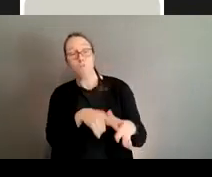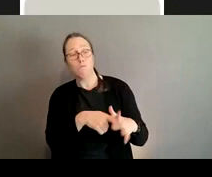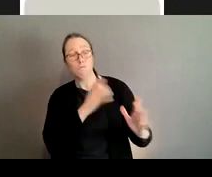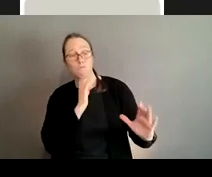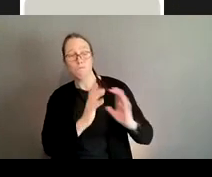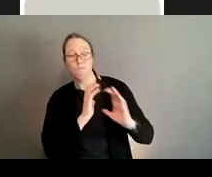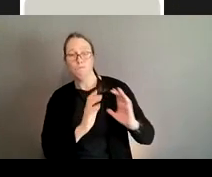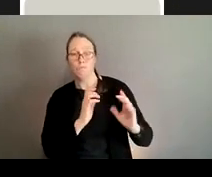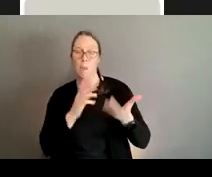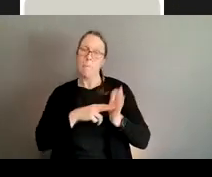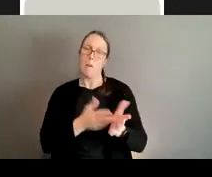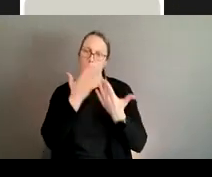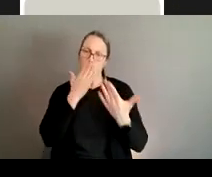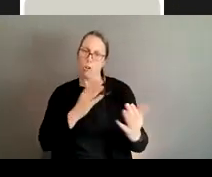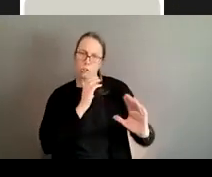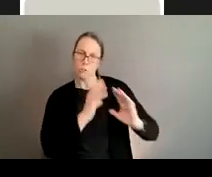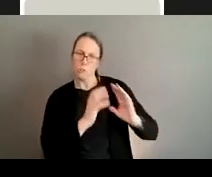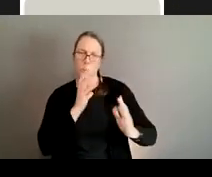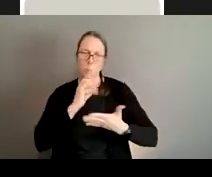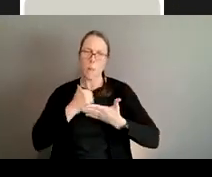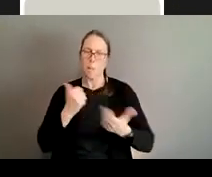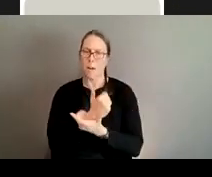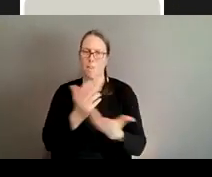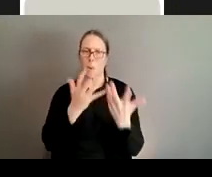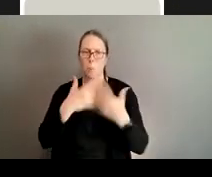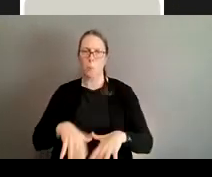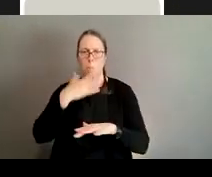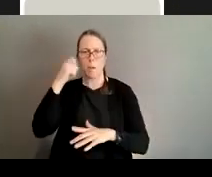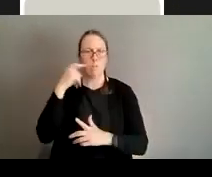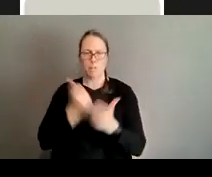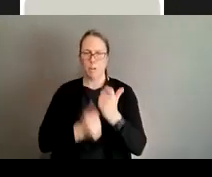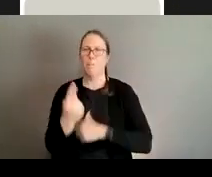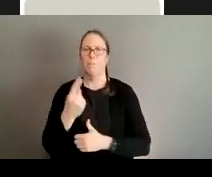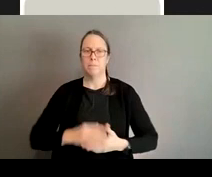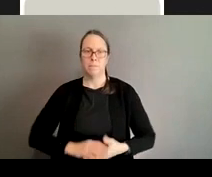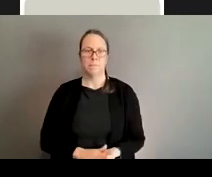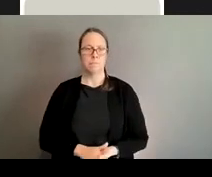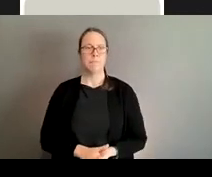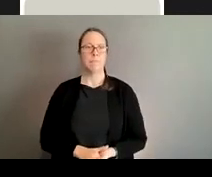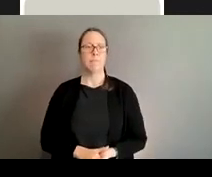good communication will make things work better for everyone. And that also you are coming